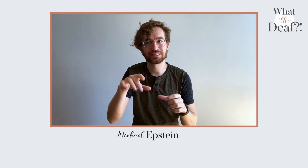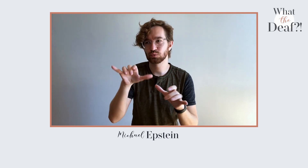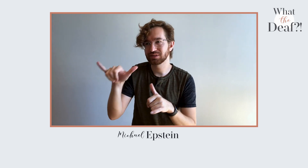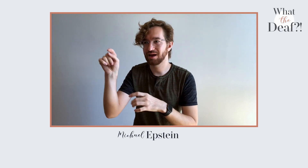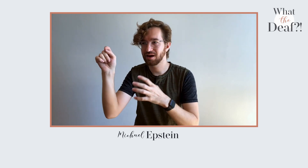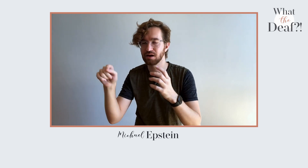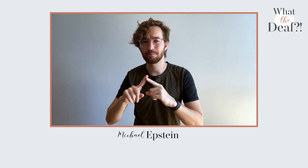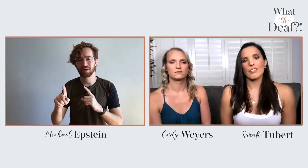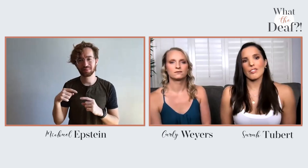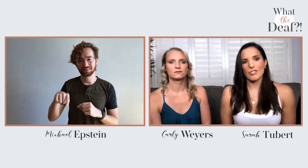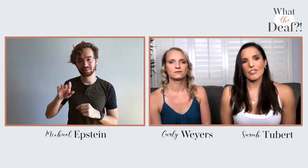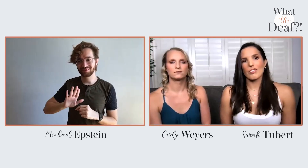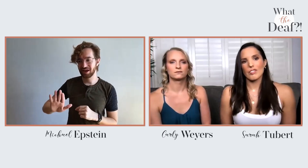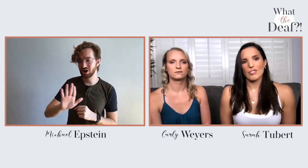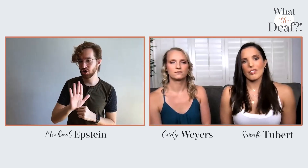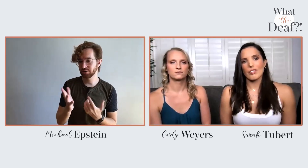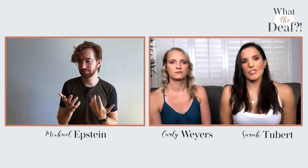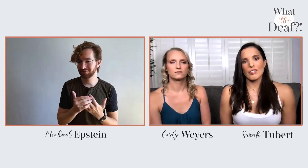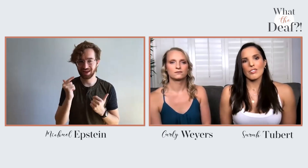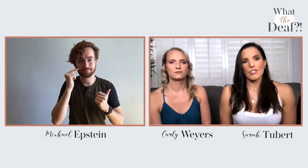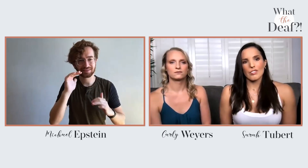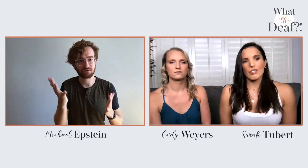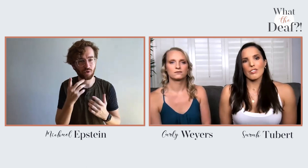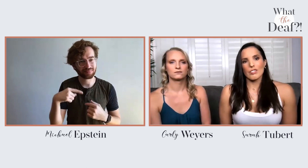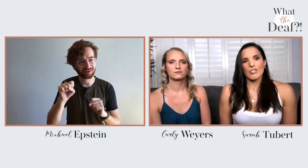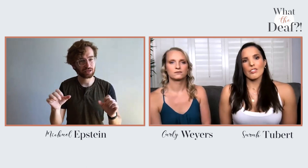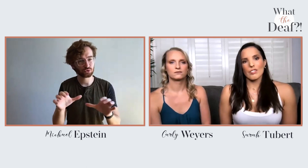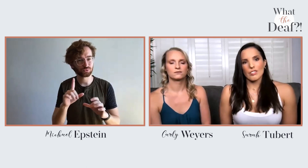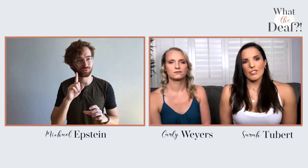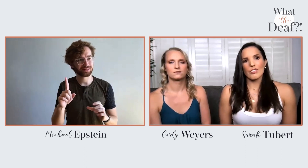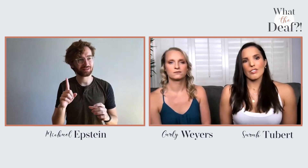But their expectations of what they can do are so limited.